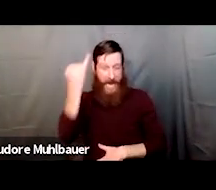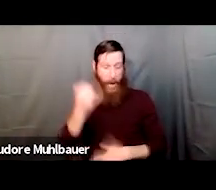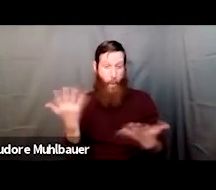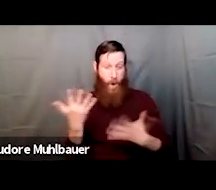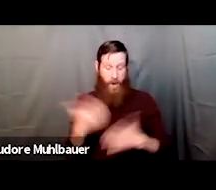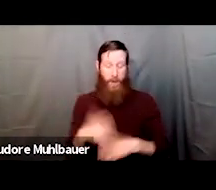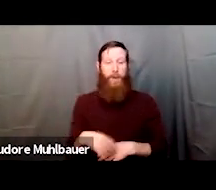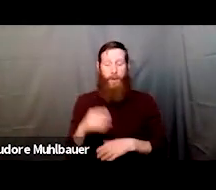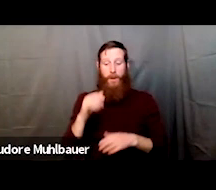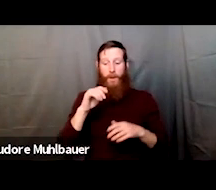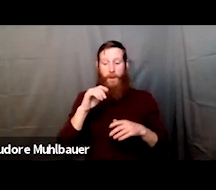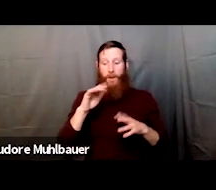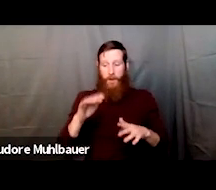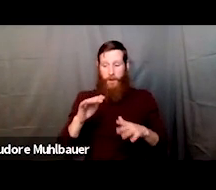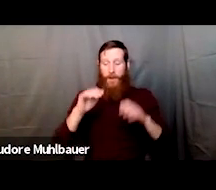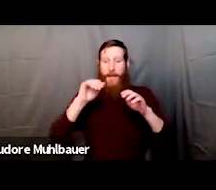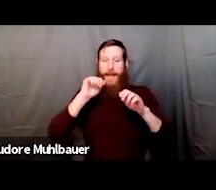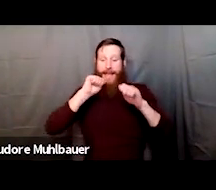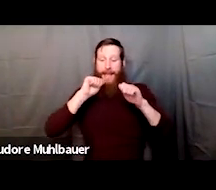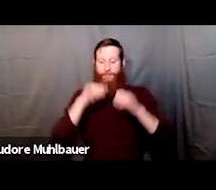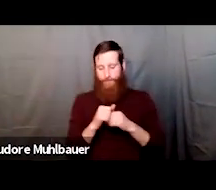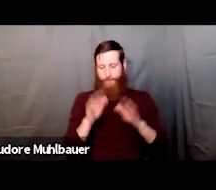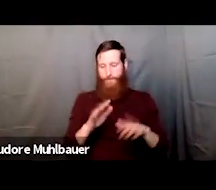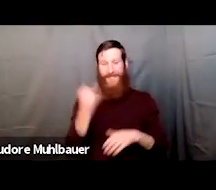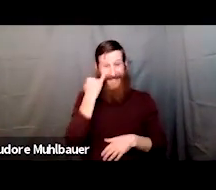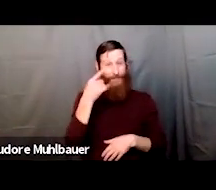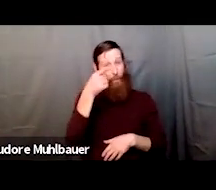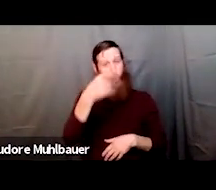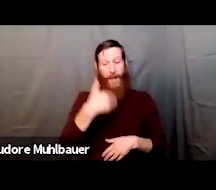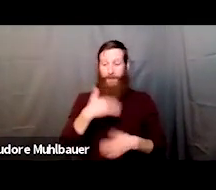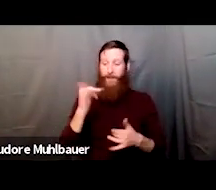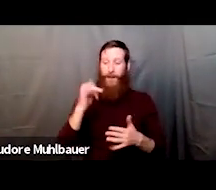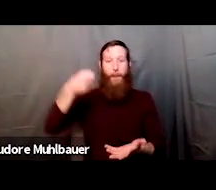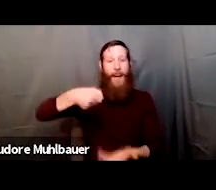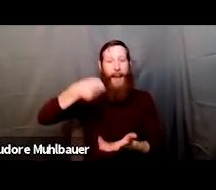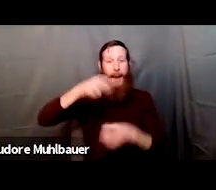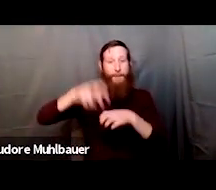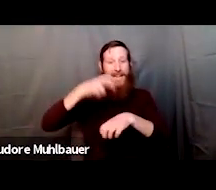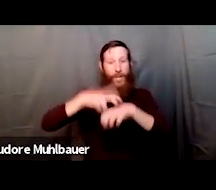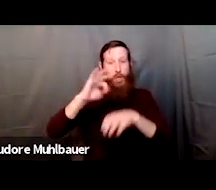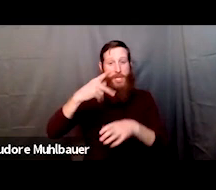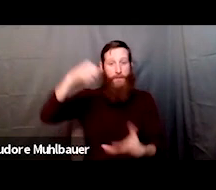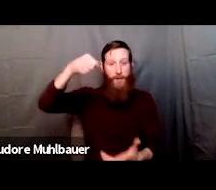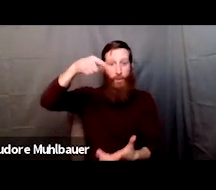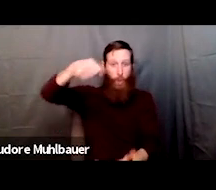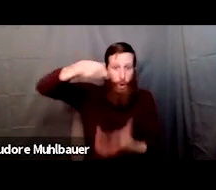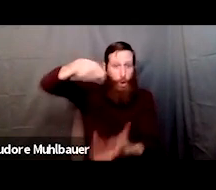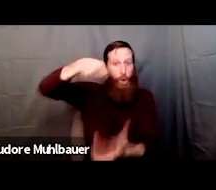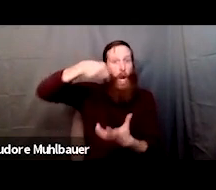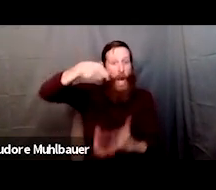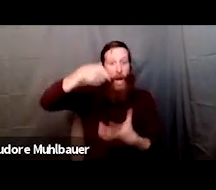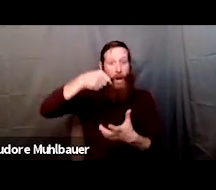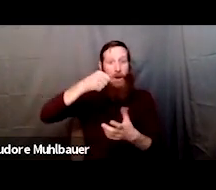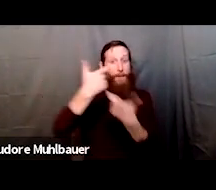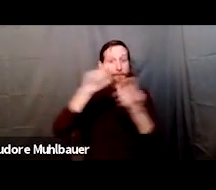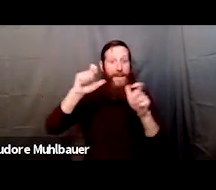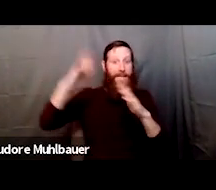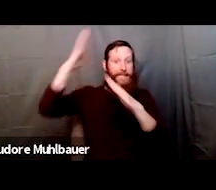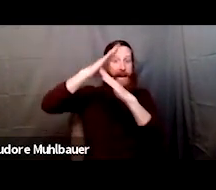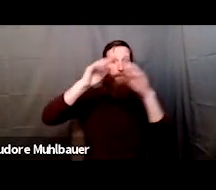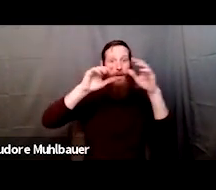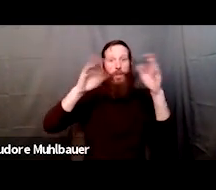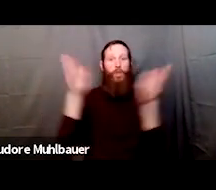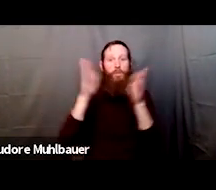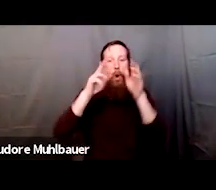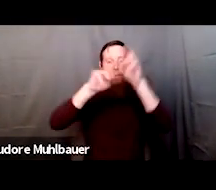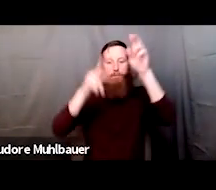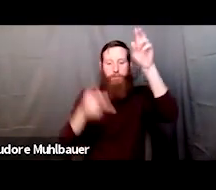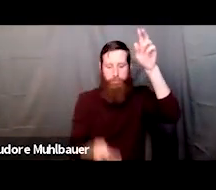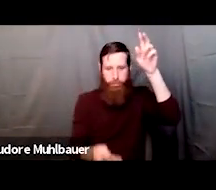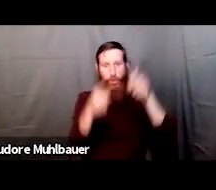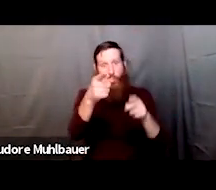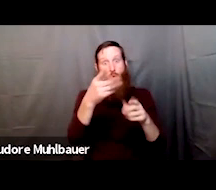If you have ever shaken a bag of potato chips, the big potato chips end up at the top andthe little chips at the bottom; you want to be a big chip in an avalanche